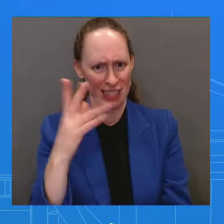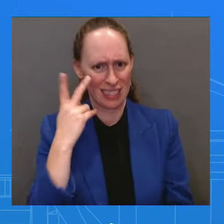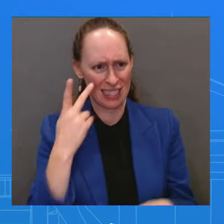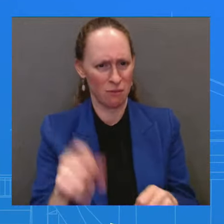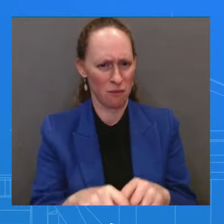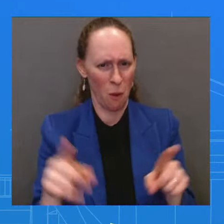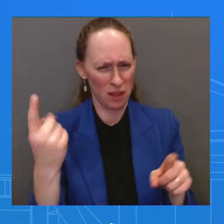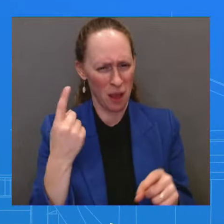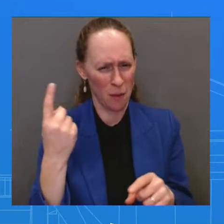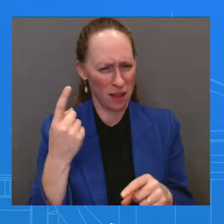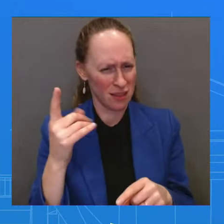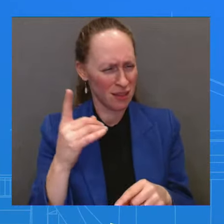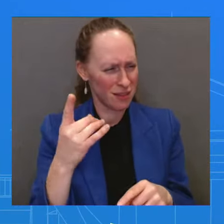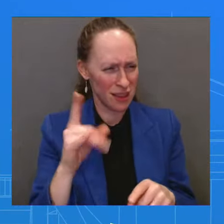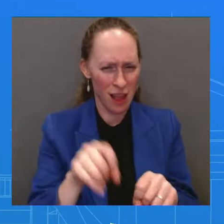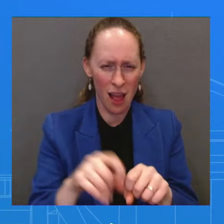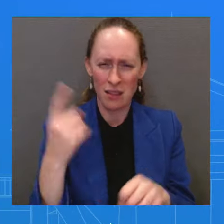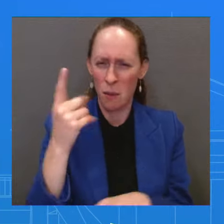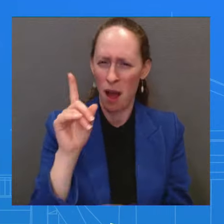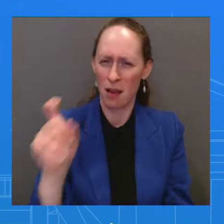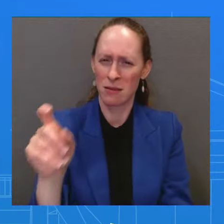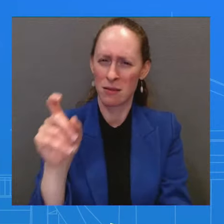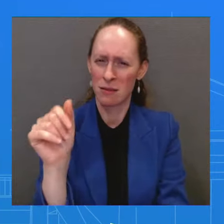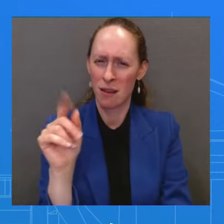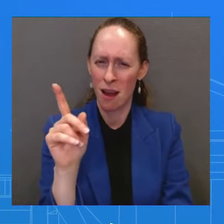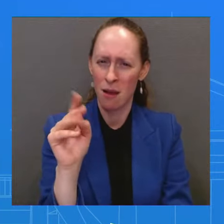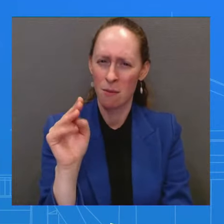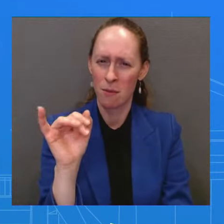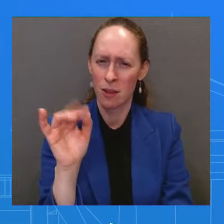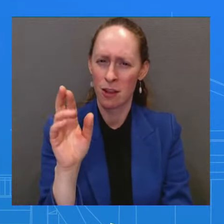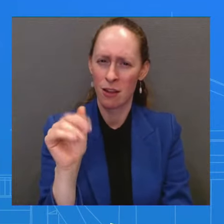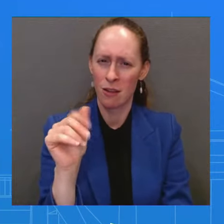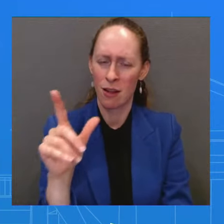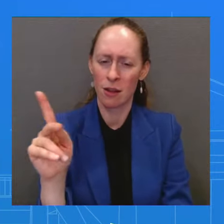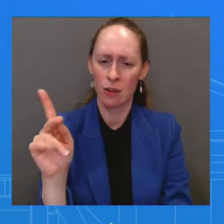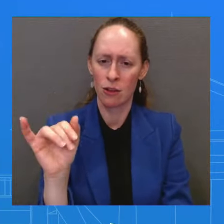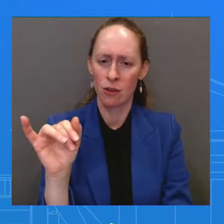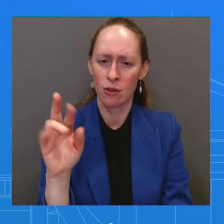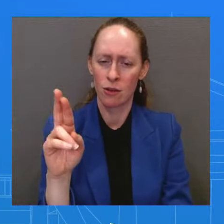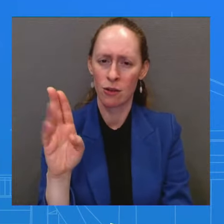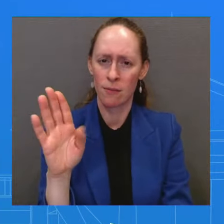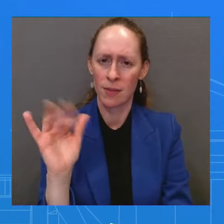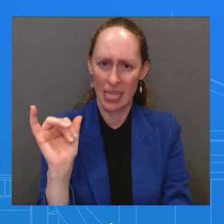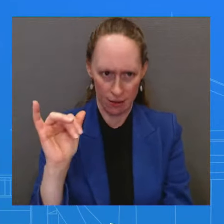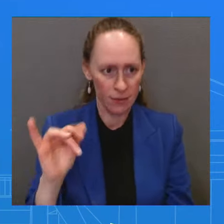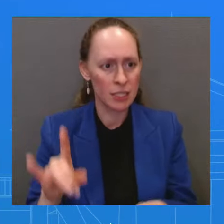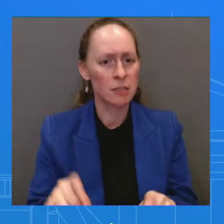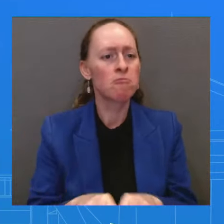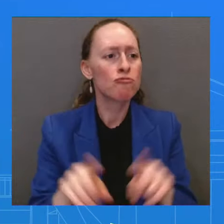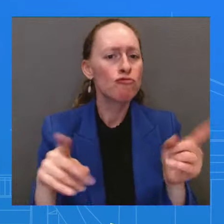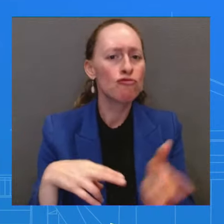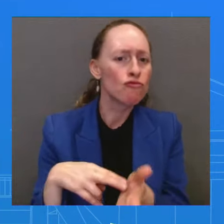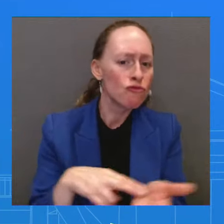And yeah, we see the polling, and we get that. We understand. But we also believe that it is fundamentally important